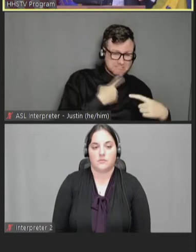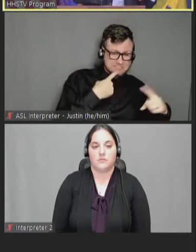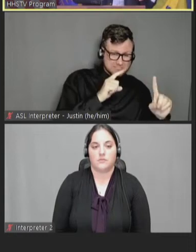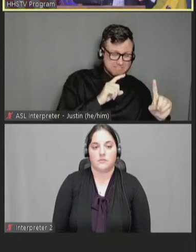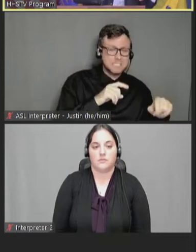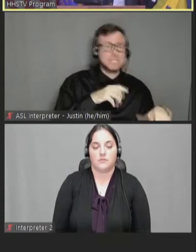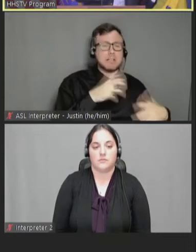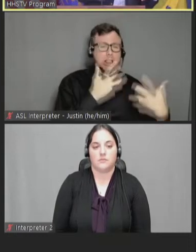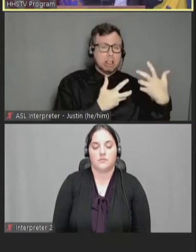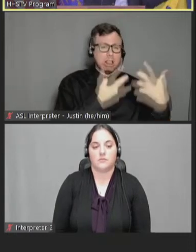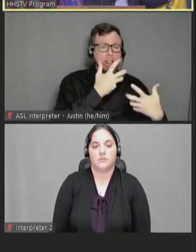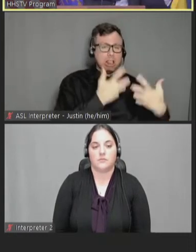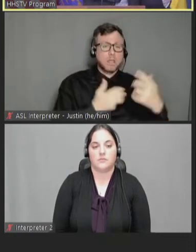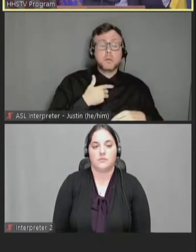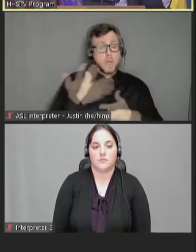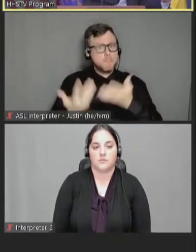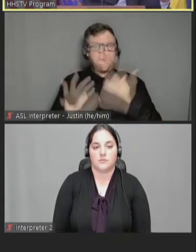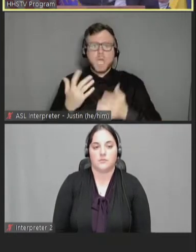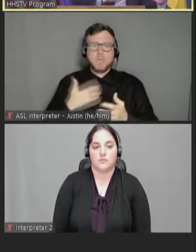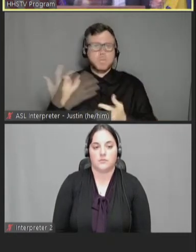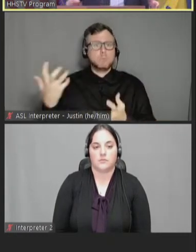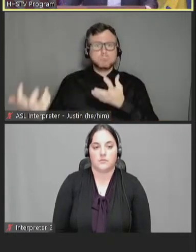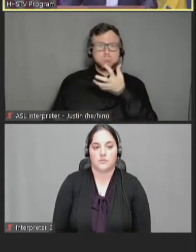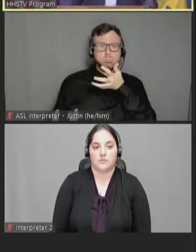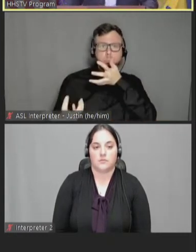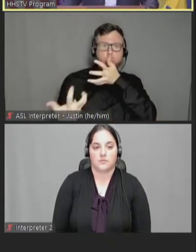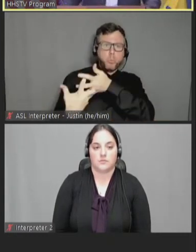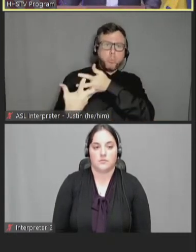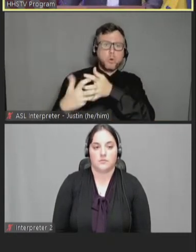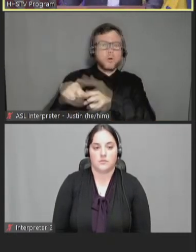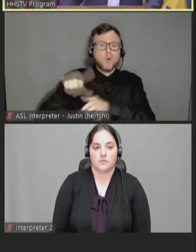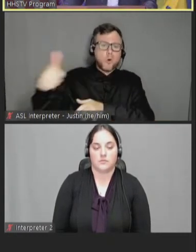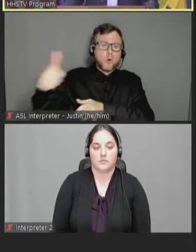you know, absolutely the best with a different antigen. So really depends